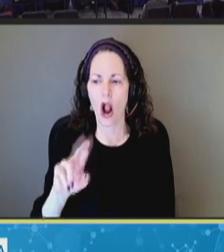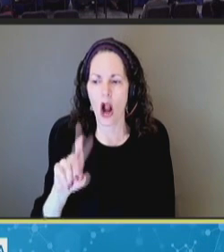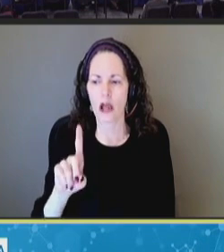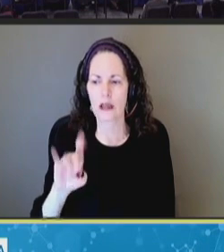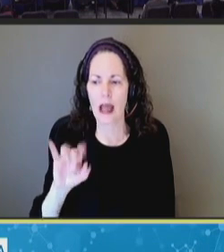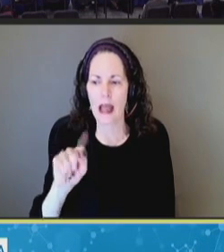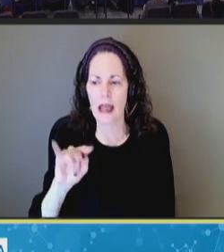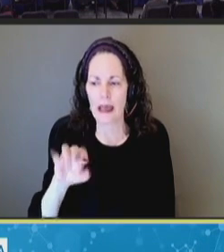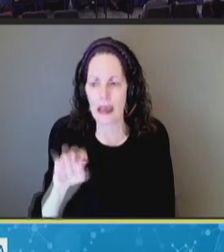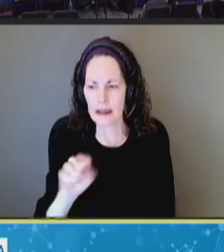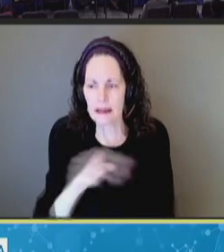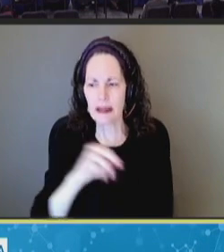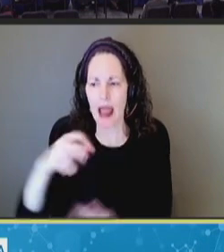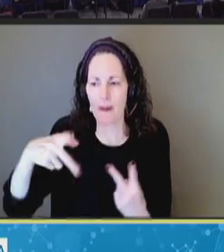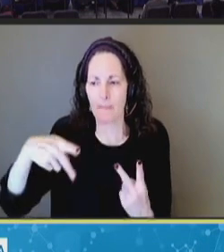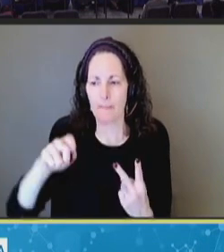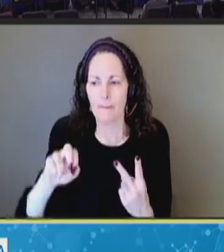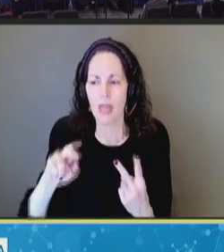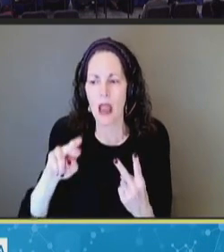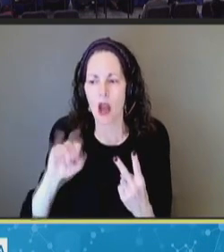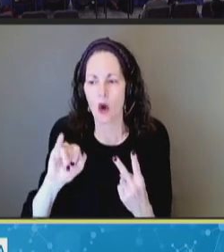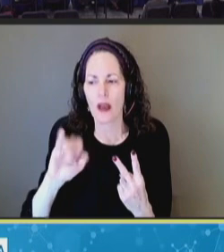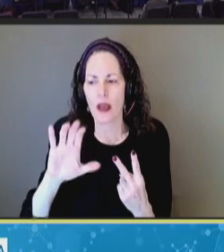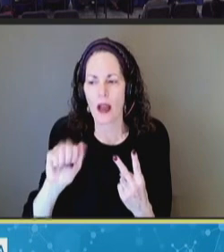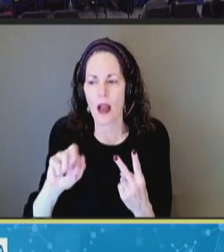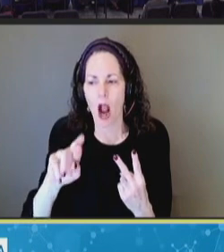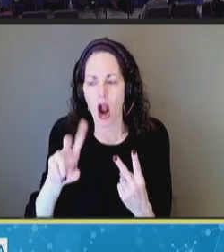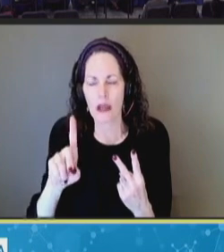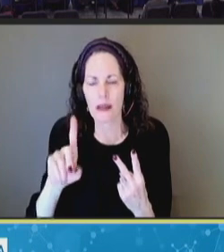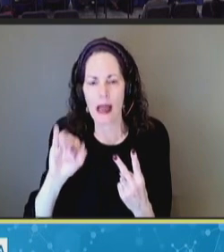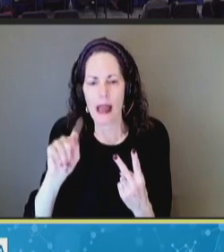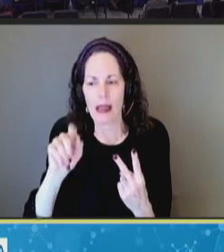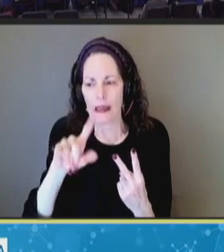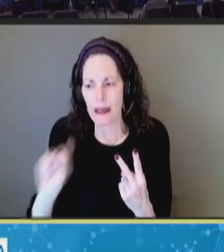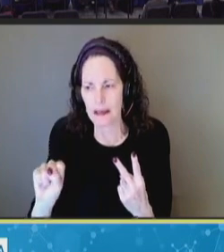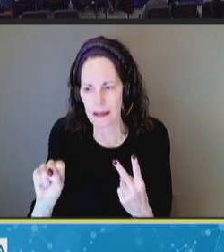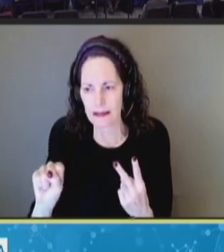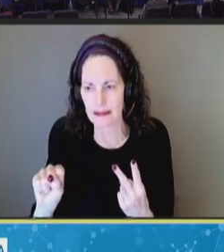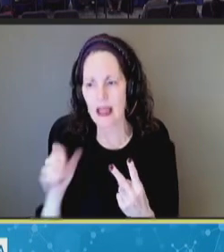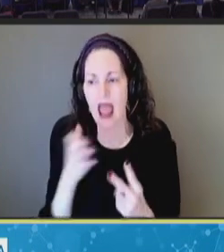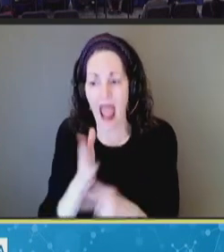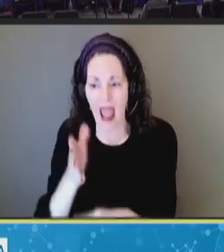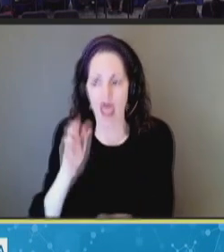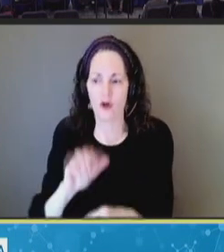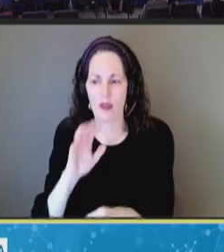using the IIS data could provide more power to detect these potential rare safety outcomes